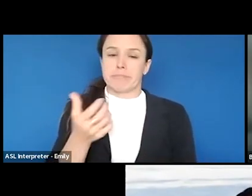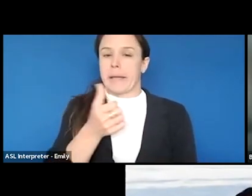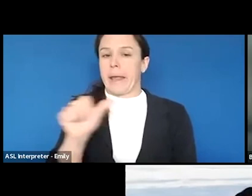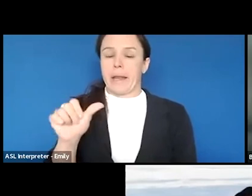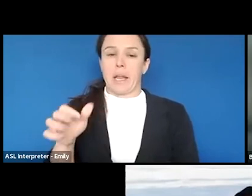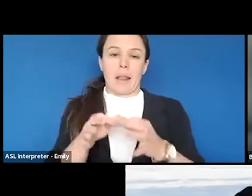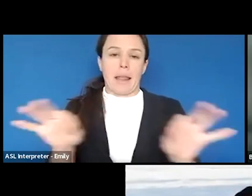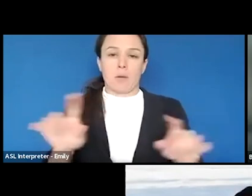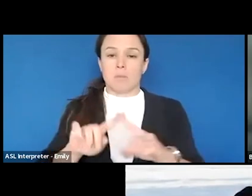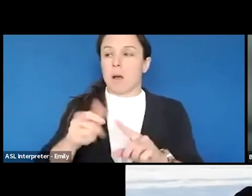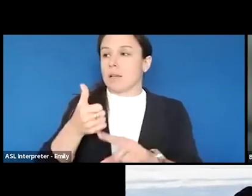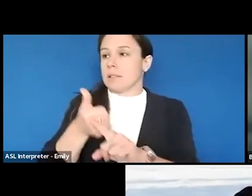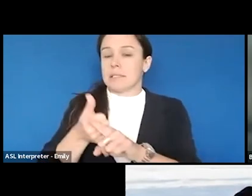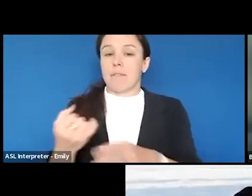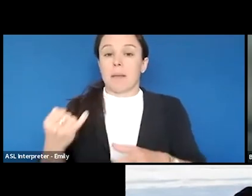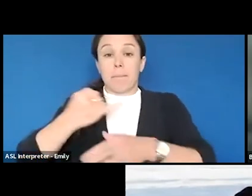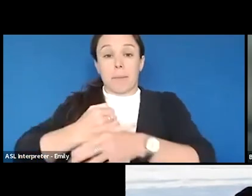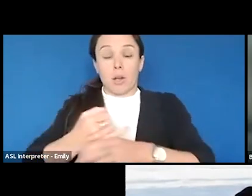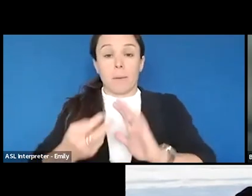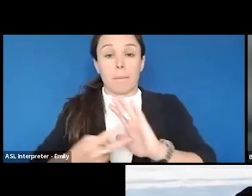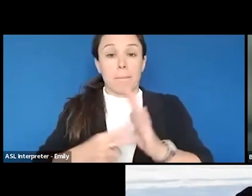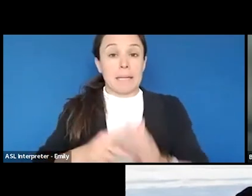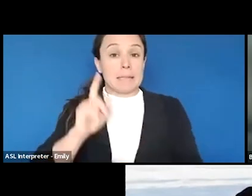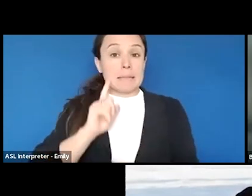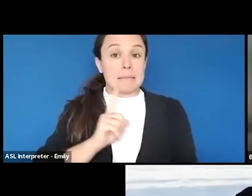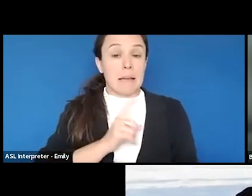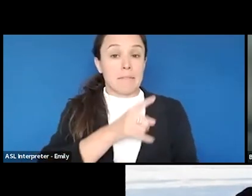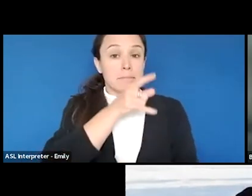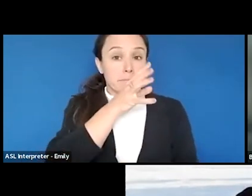So you know deaf speech is different in many ways, especially for people who